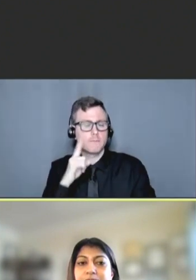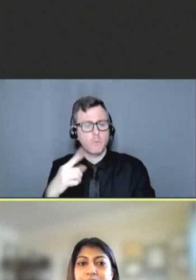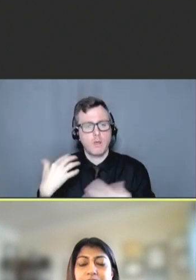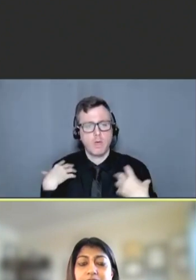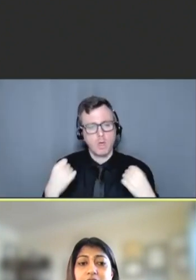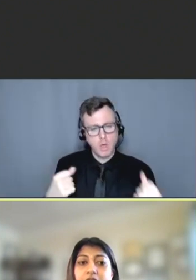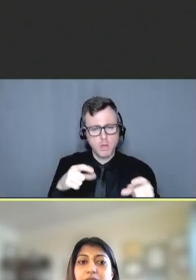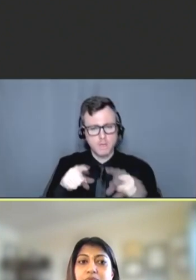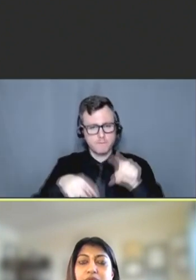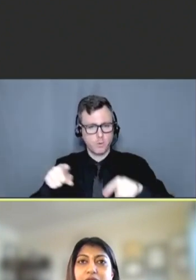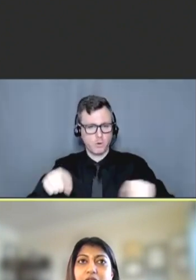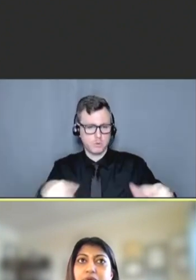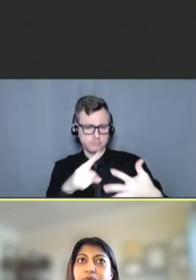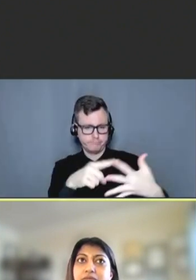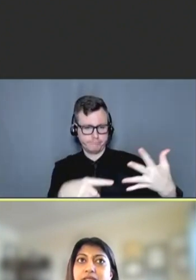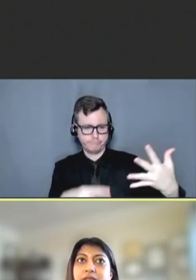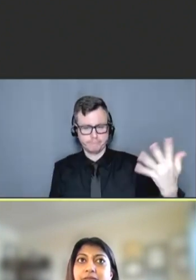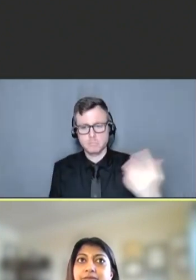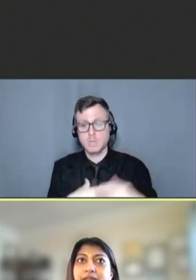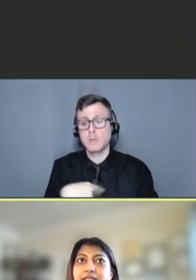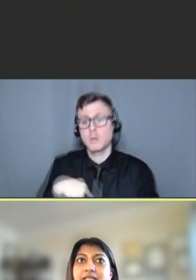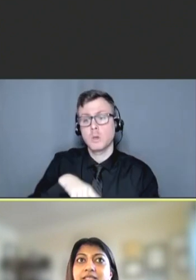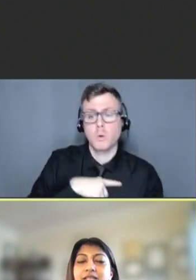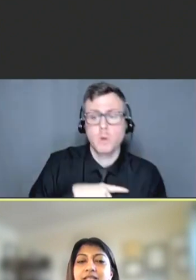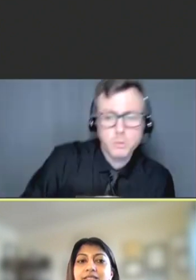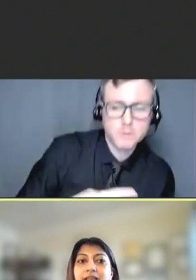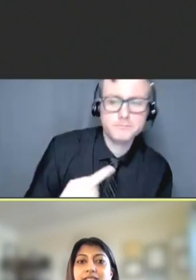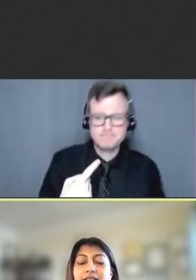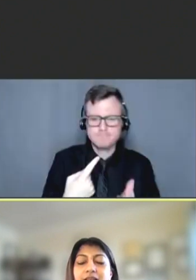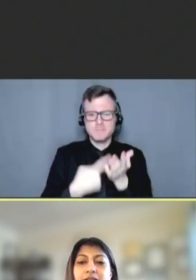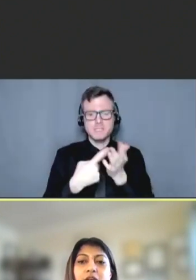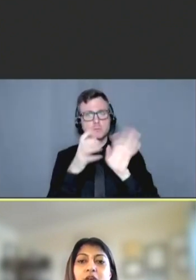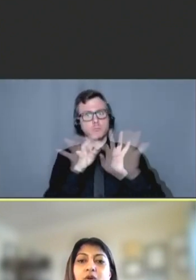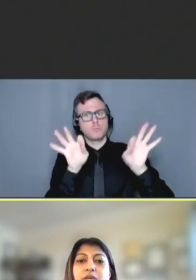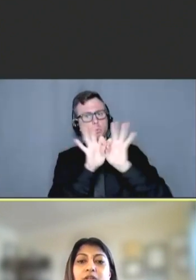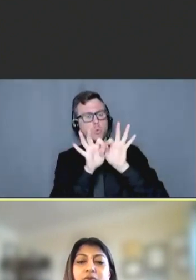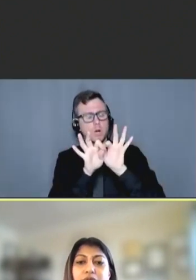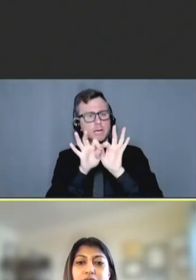I'll briefly go through some key findings and insights and then we can go through this